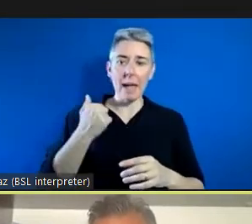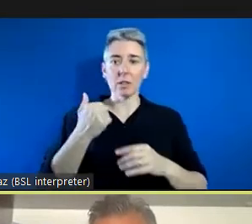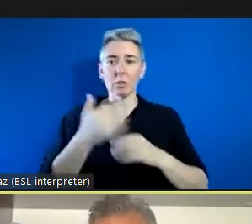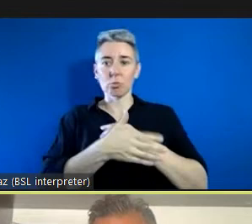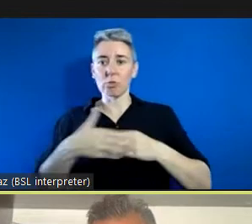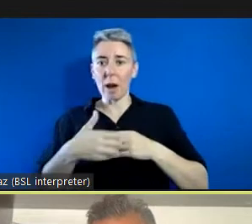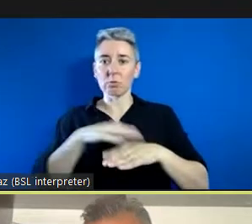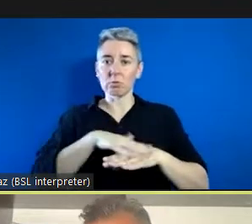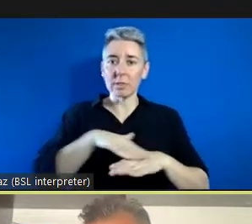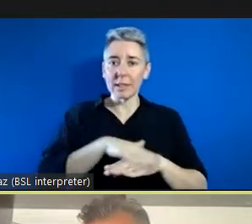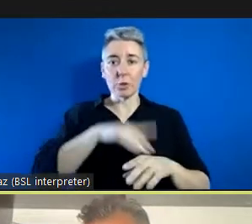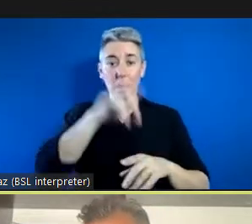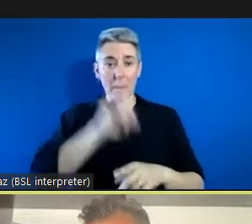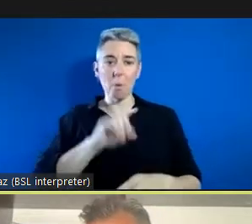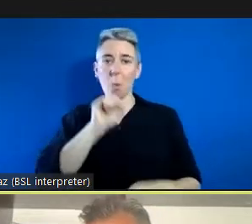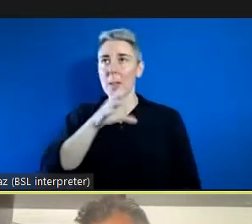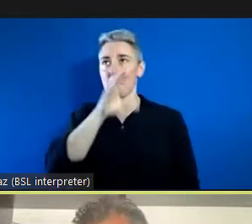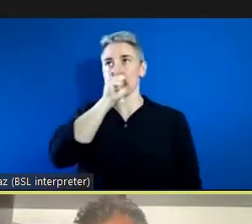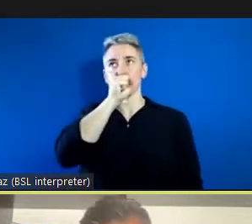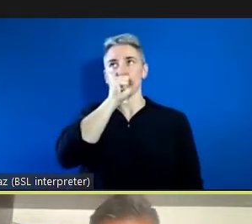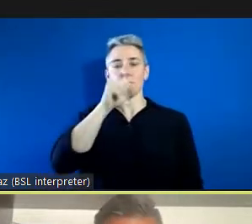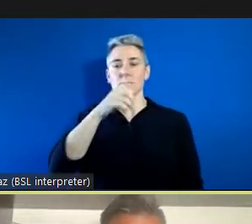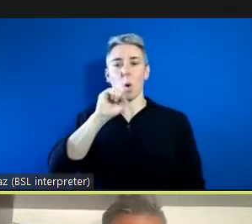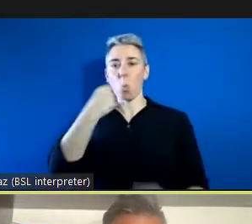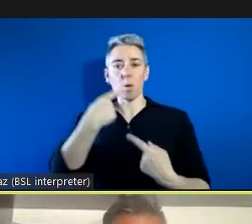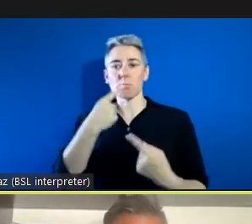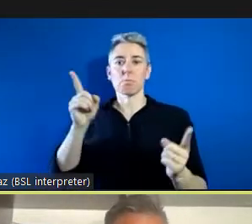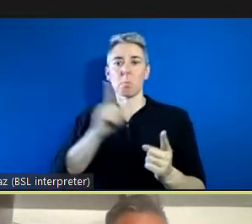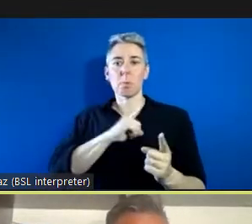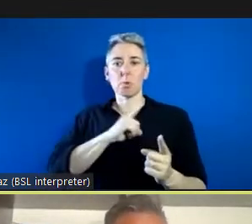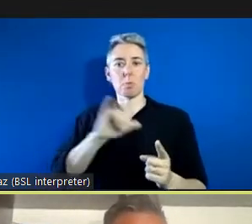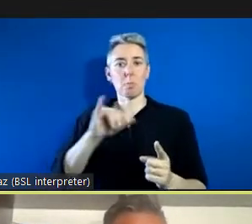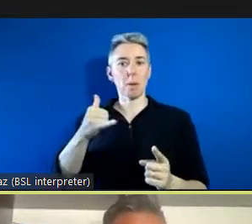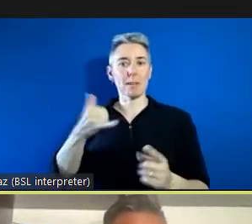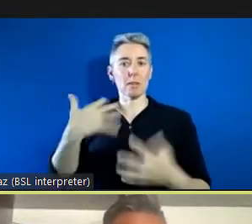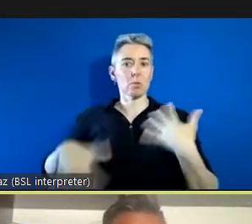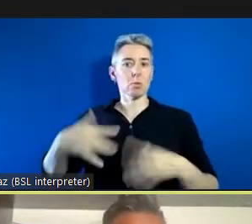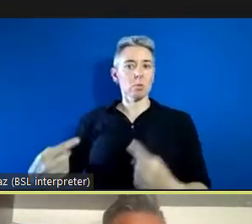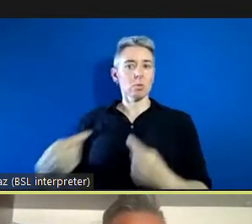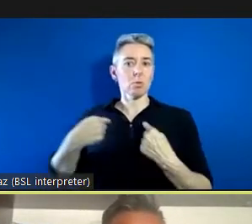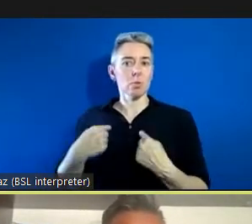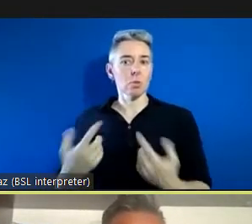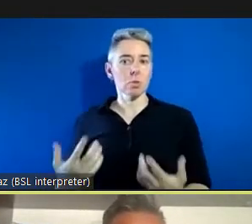in order to survive and do and be somewhere on the next slide is really about the action and I'm